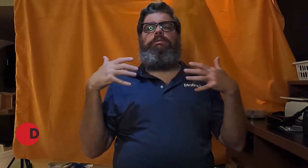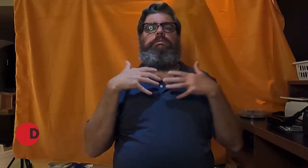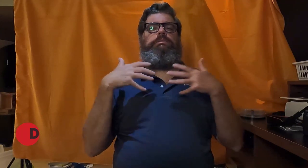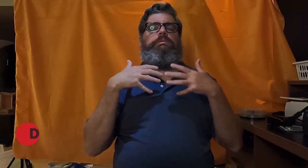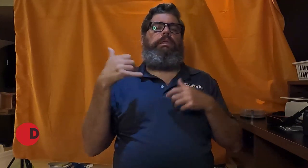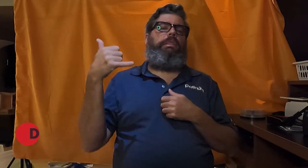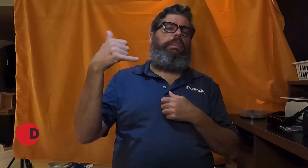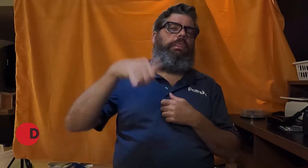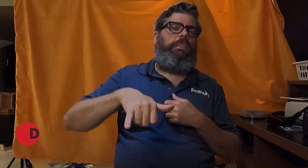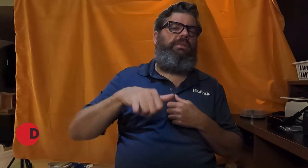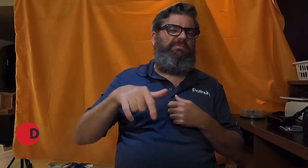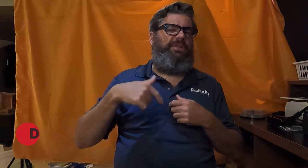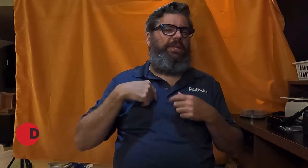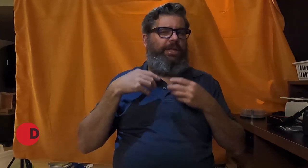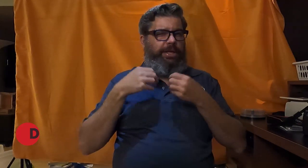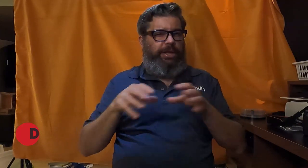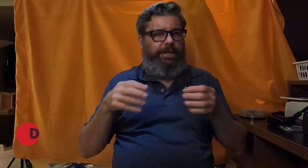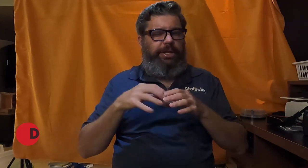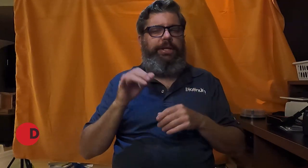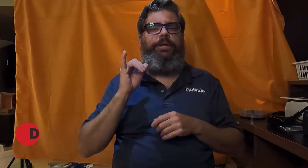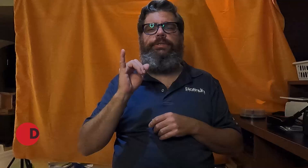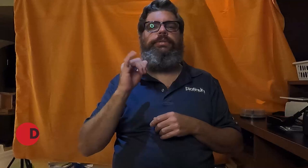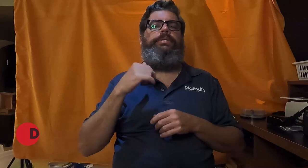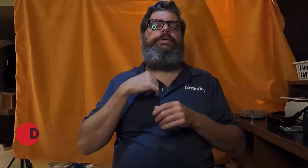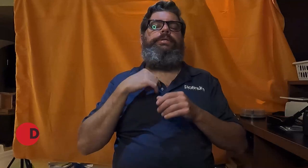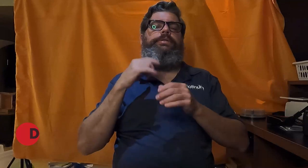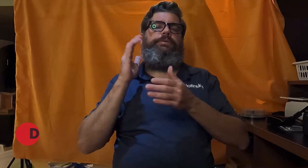they got uncomfortable and hung up. After losing many calls,